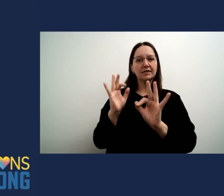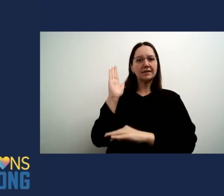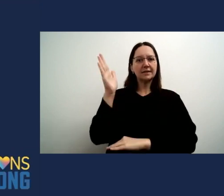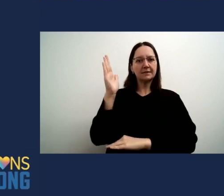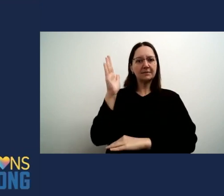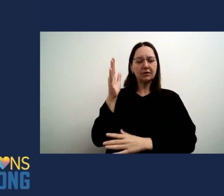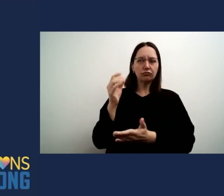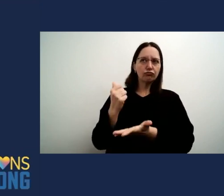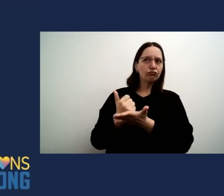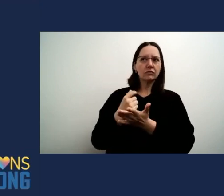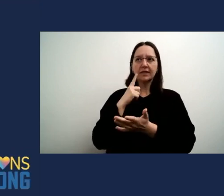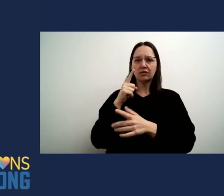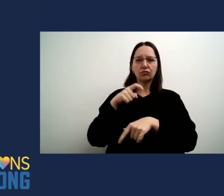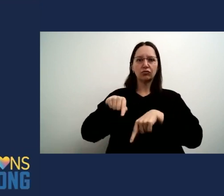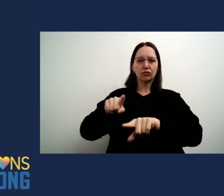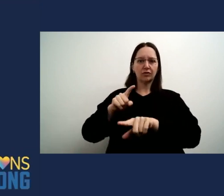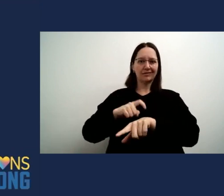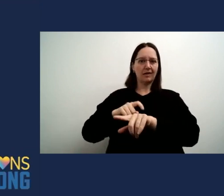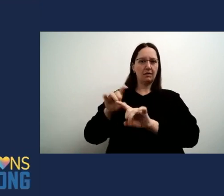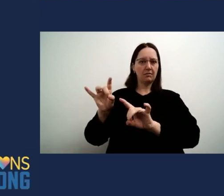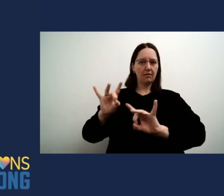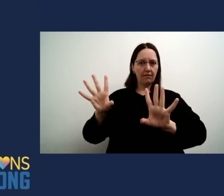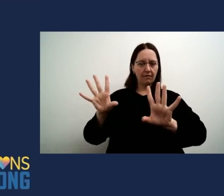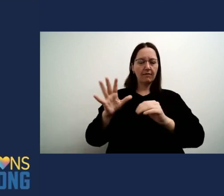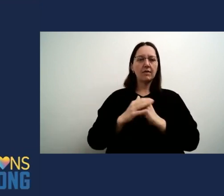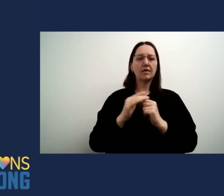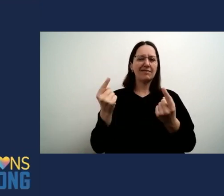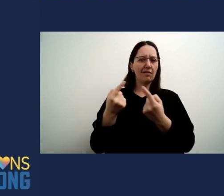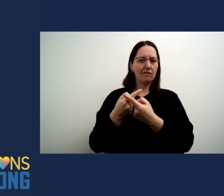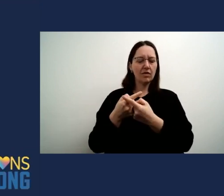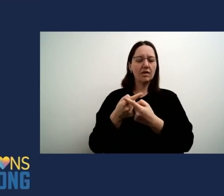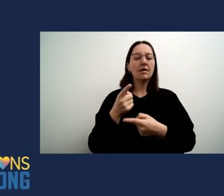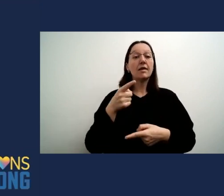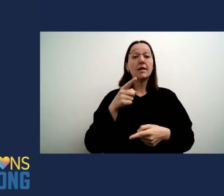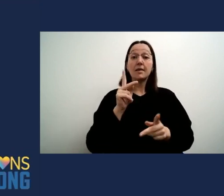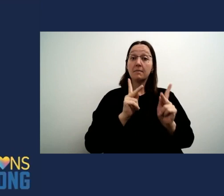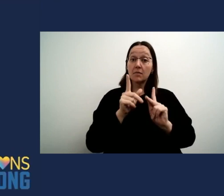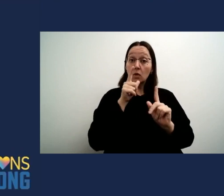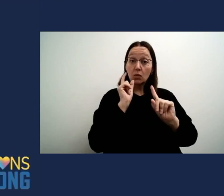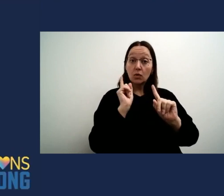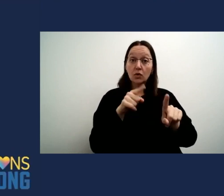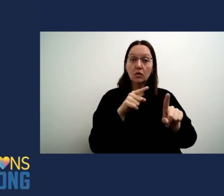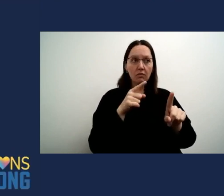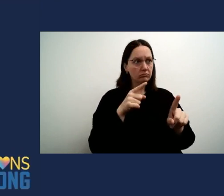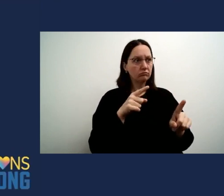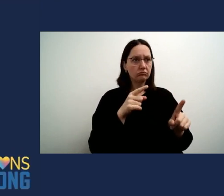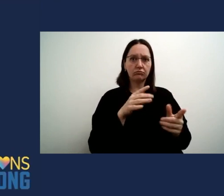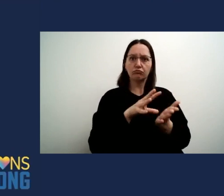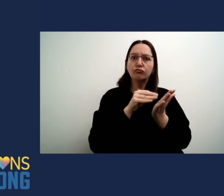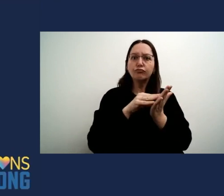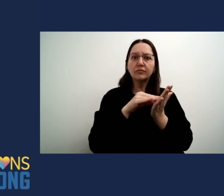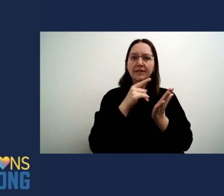and challenge you to identify what it means to you, what it means for those who identify as